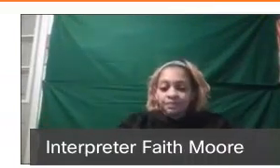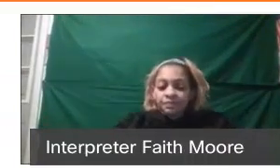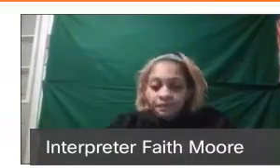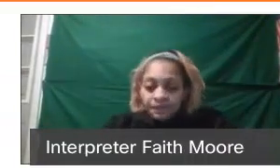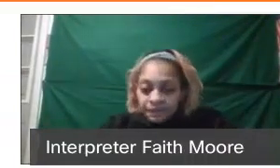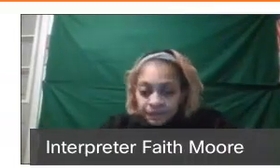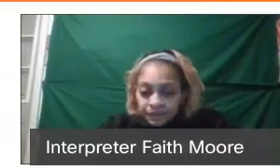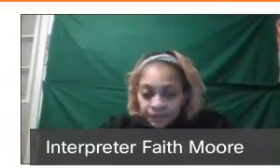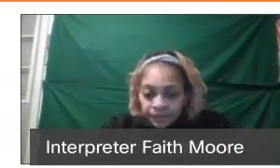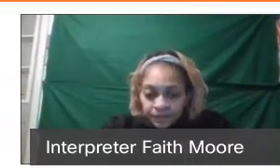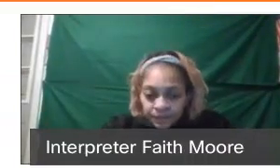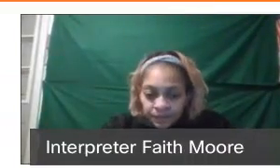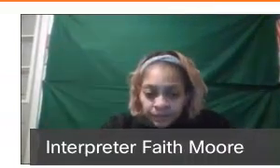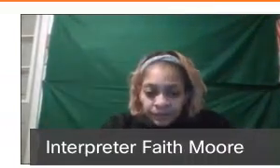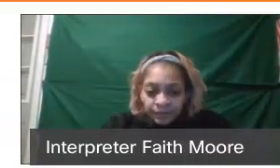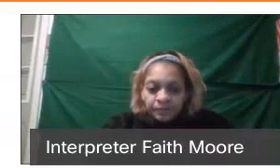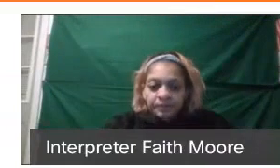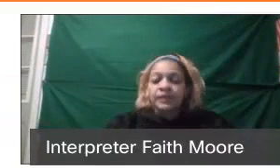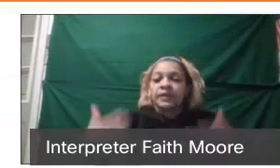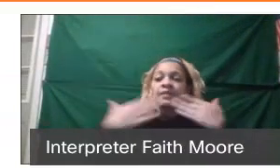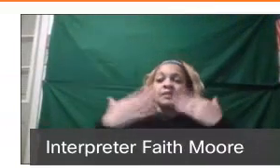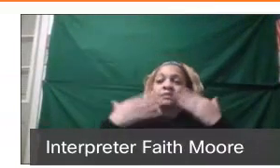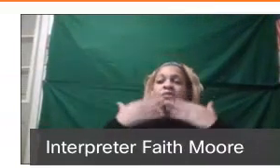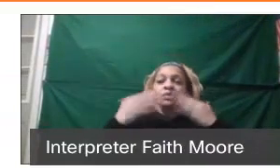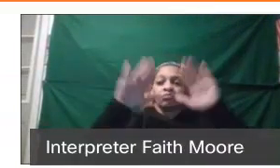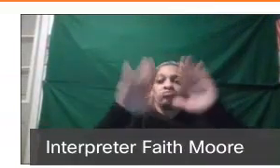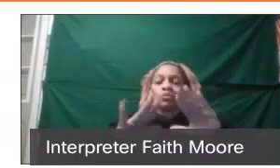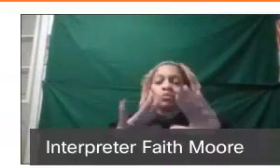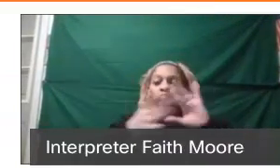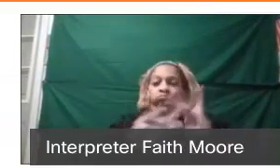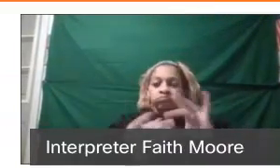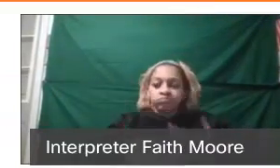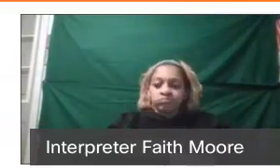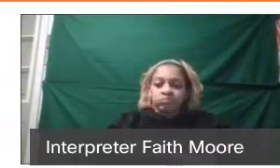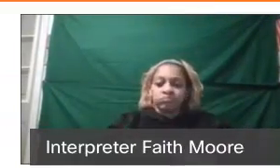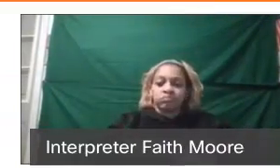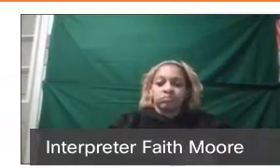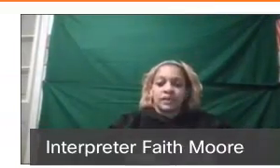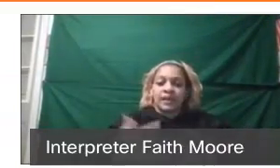Yes, great comments. I think the devil's really in the details and, um.